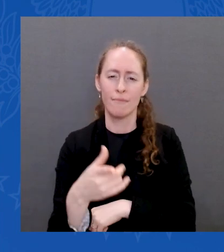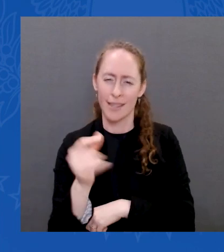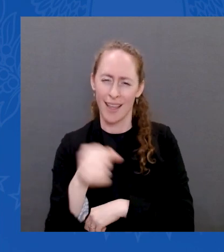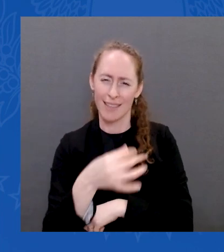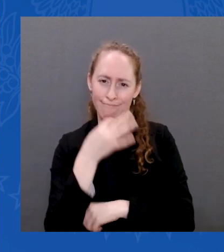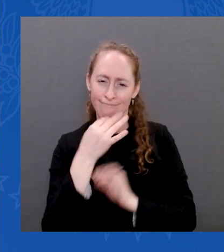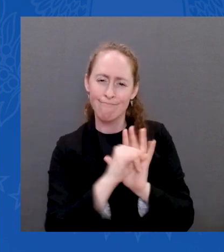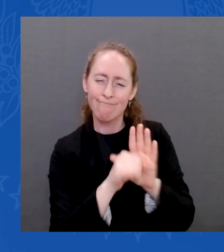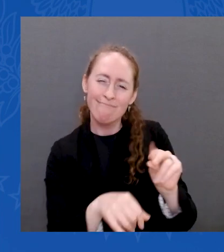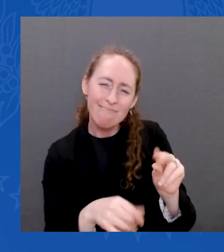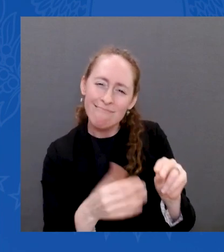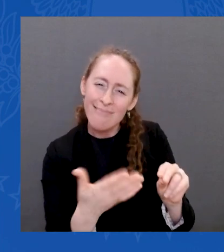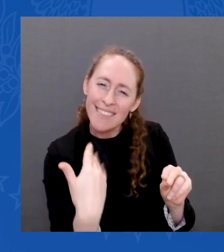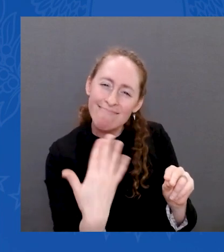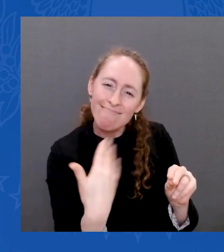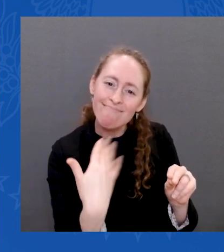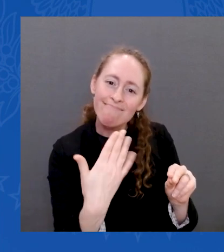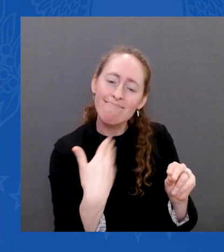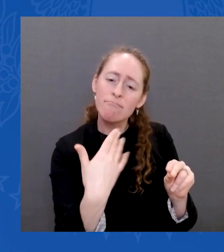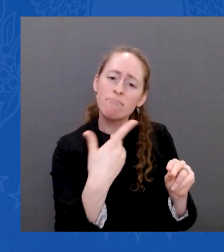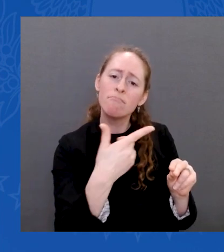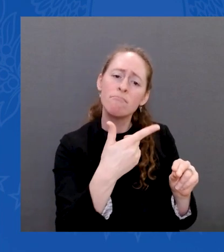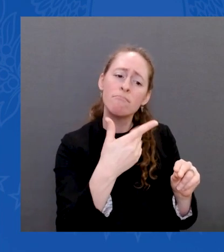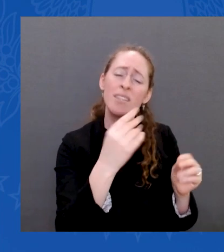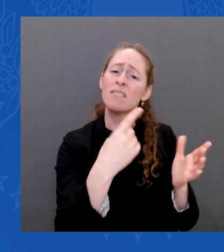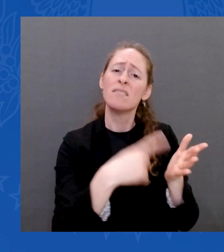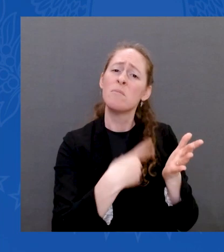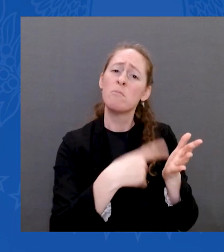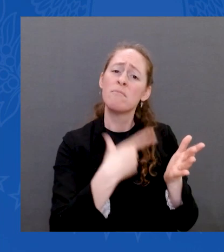"It's okay. We're going to figure this out together."